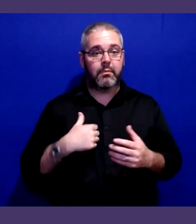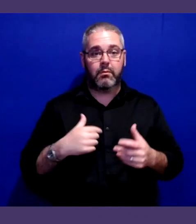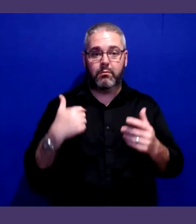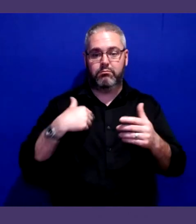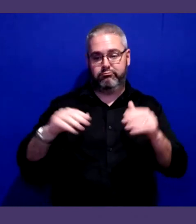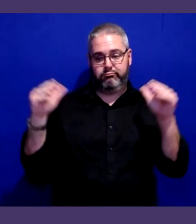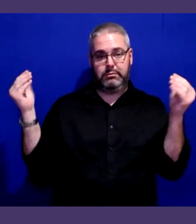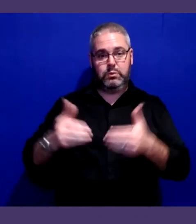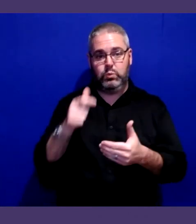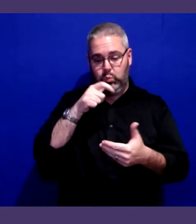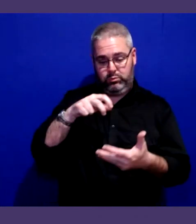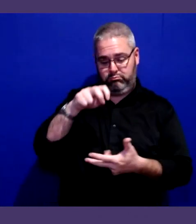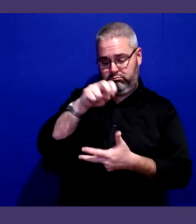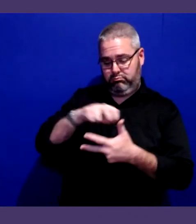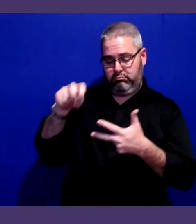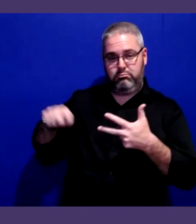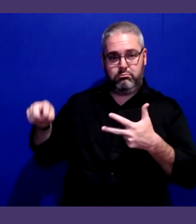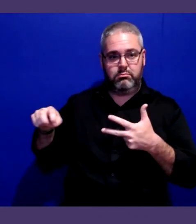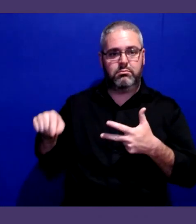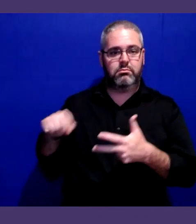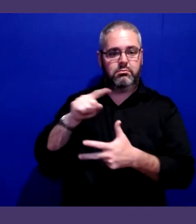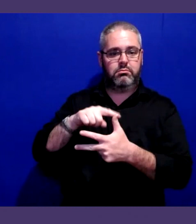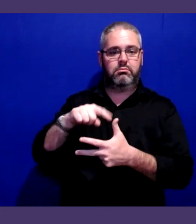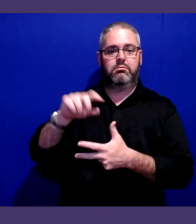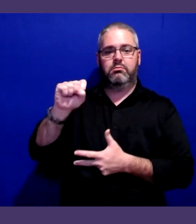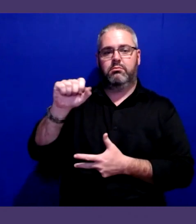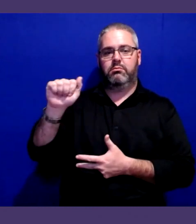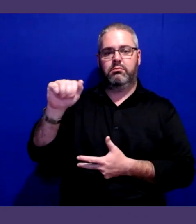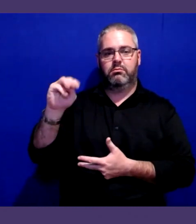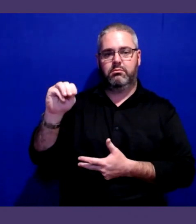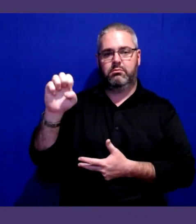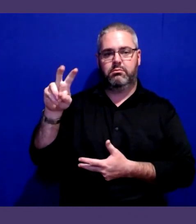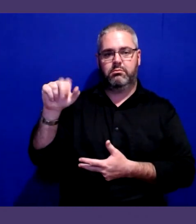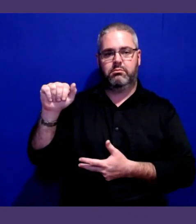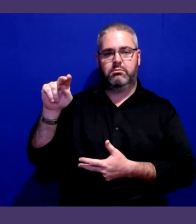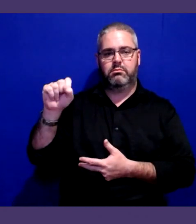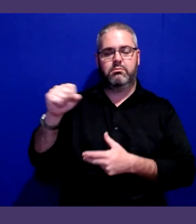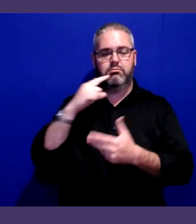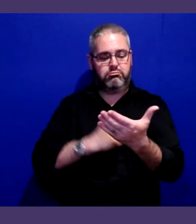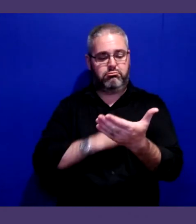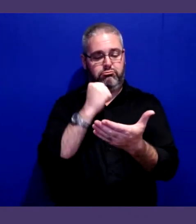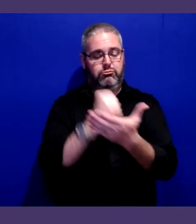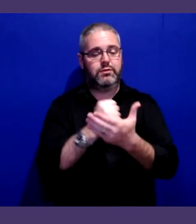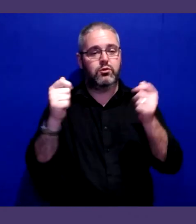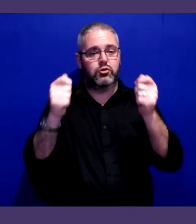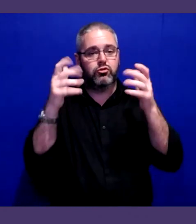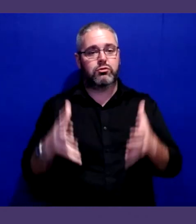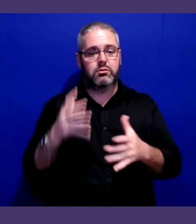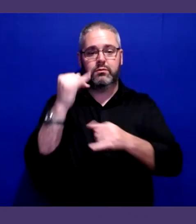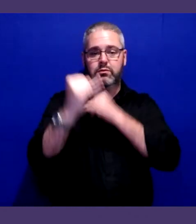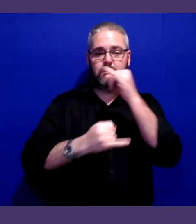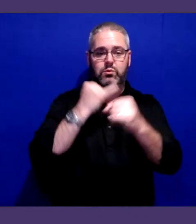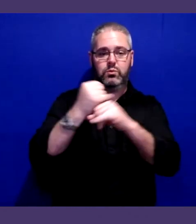First, we have Sam Evans, the Certification Director of the International Association of Accessibility Professionals,